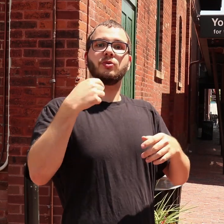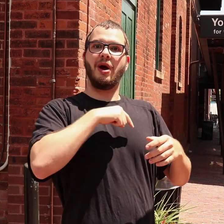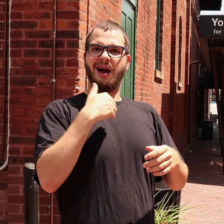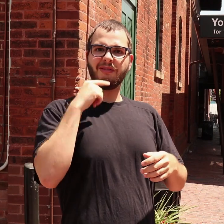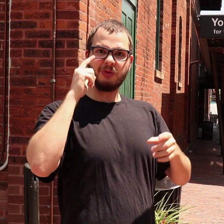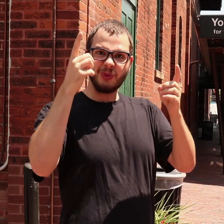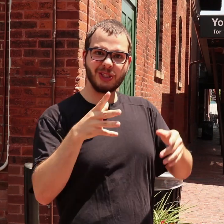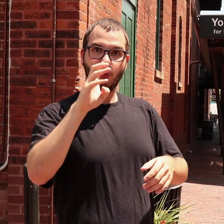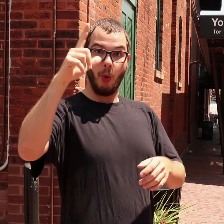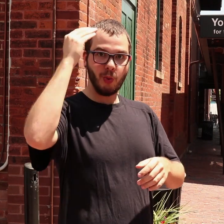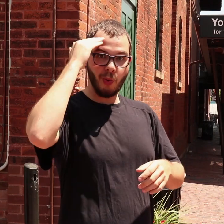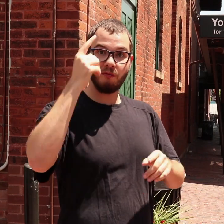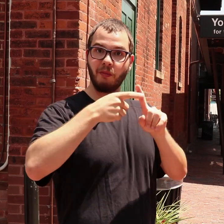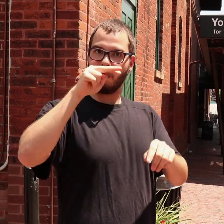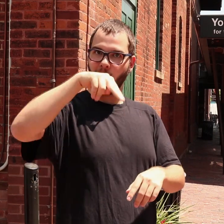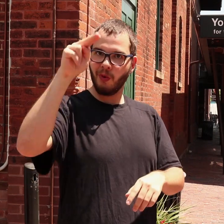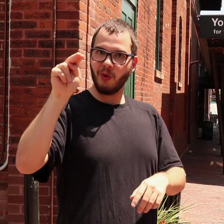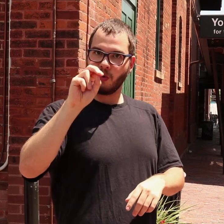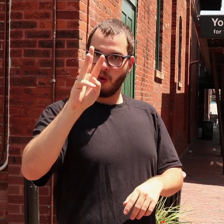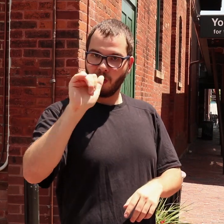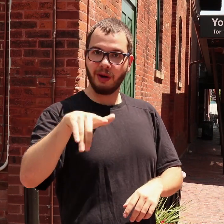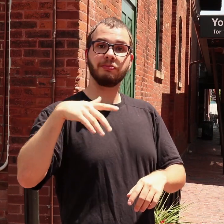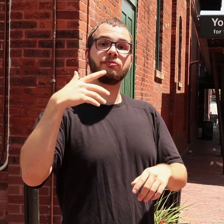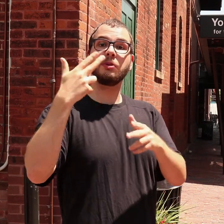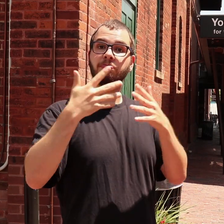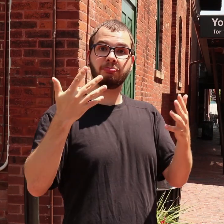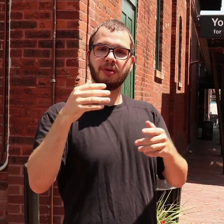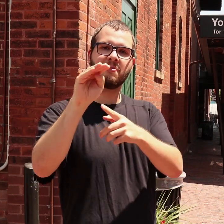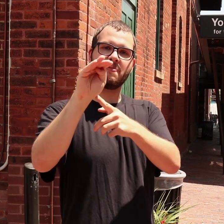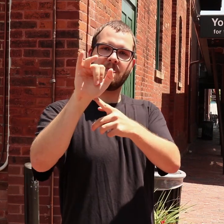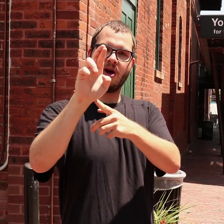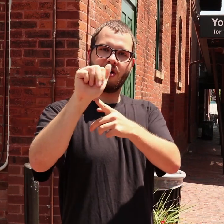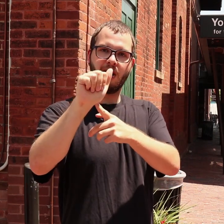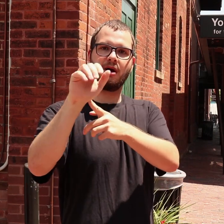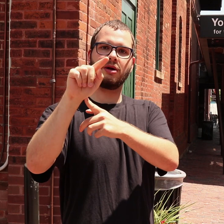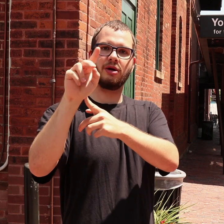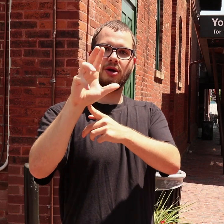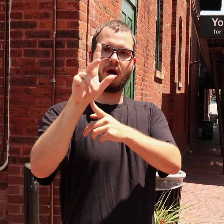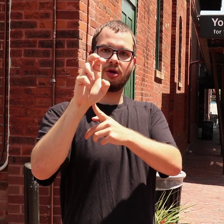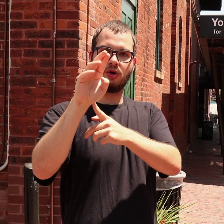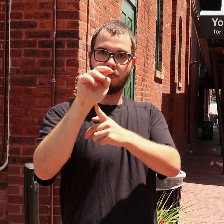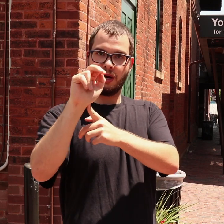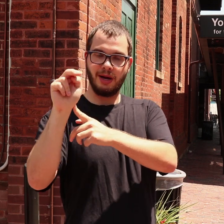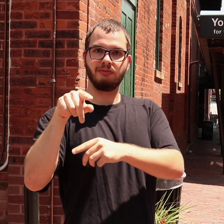is that we have a Deaf director and the director is world famous. Hailing from Norway, her name is Mira Zuckermann.